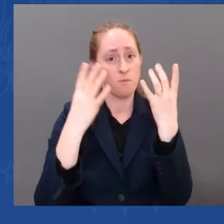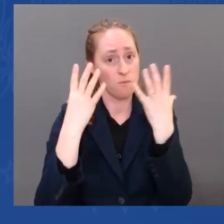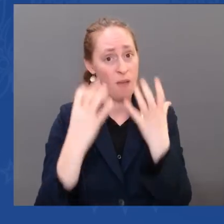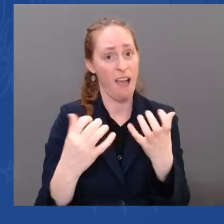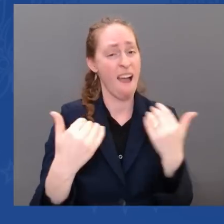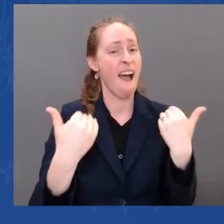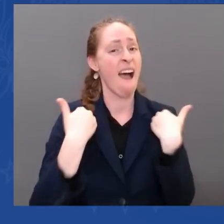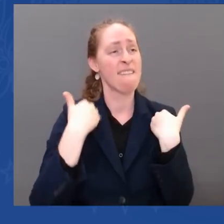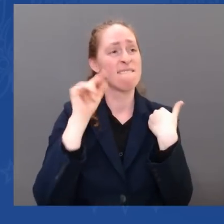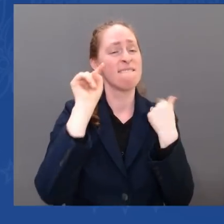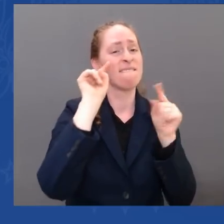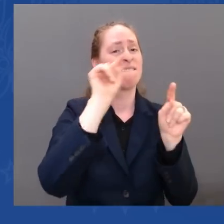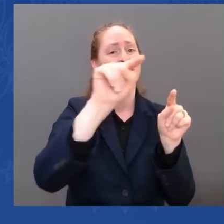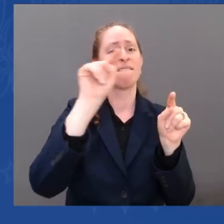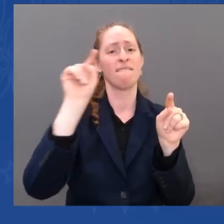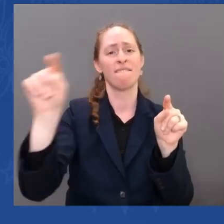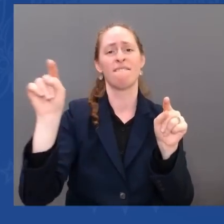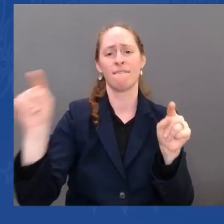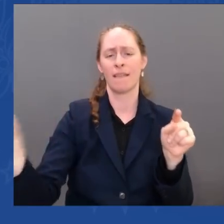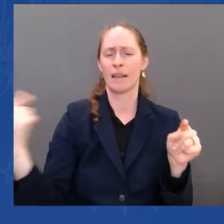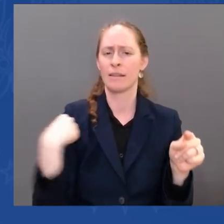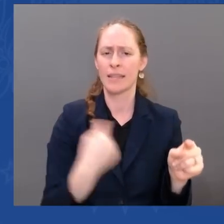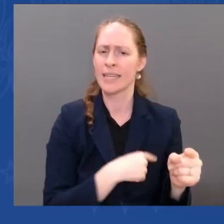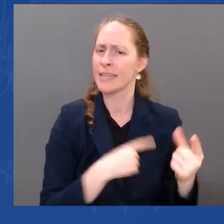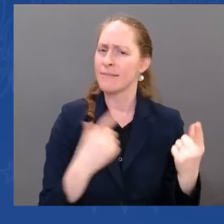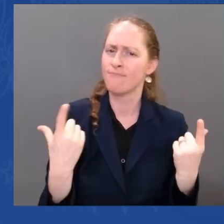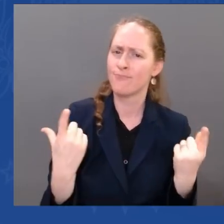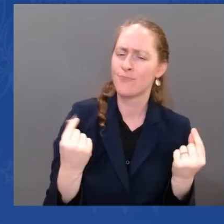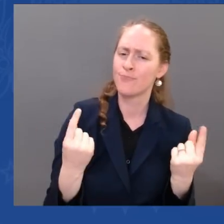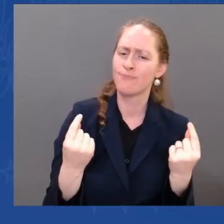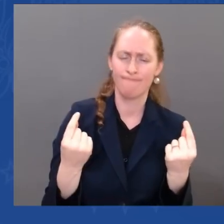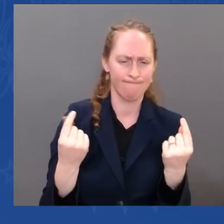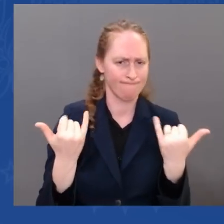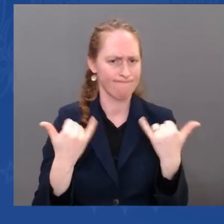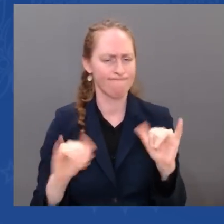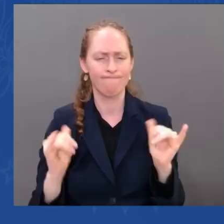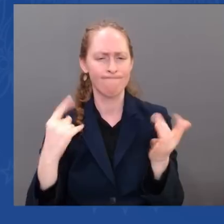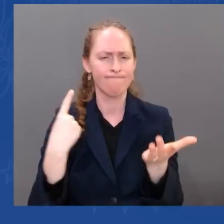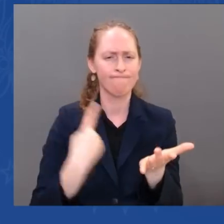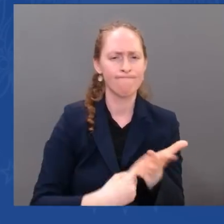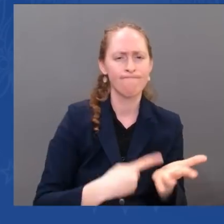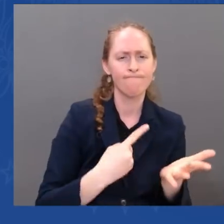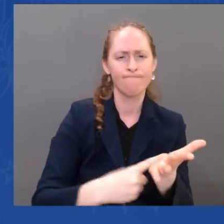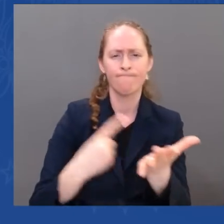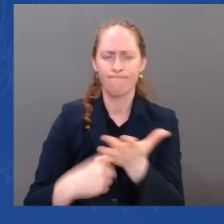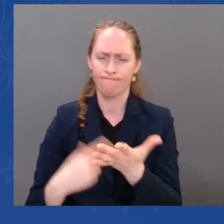that democracy is more under assault today than -- including in the United States -- than any time in the recent past.